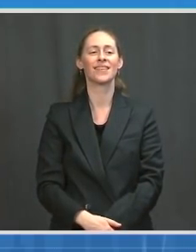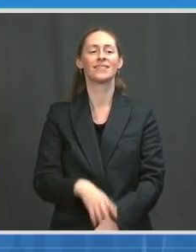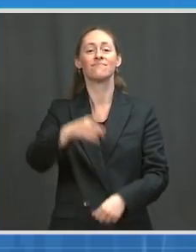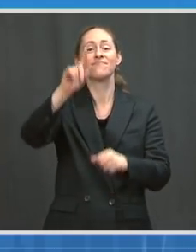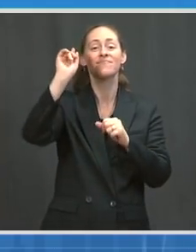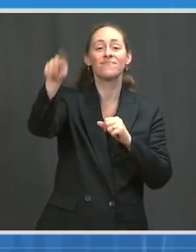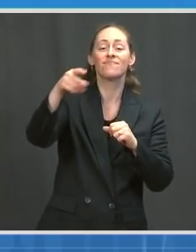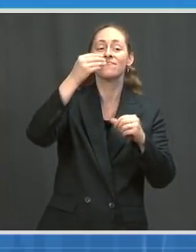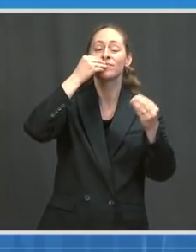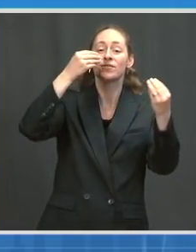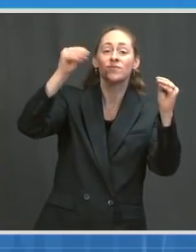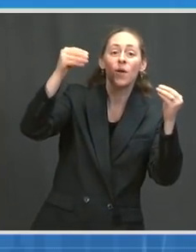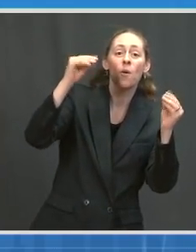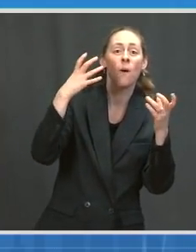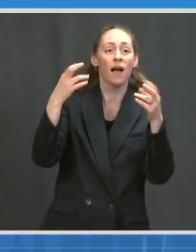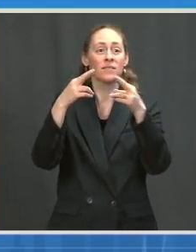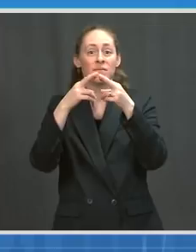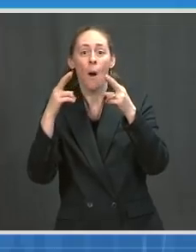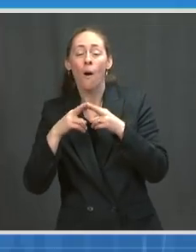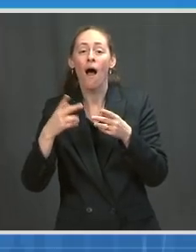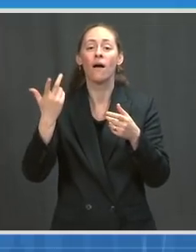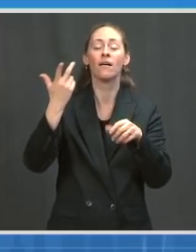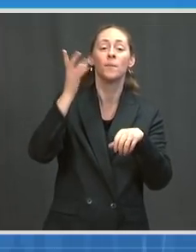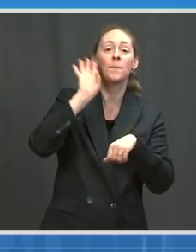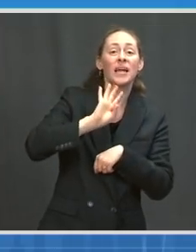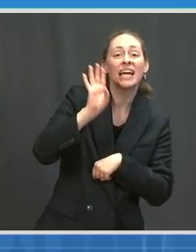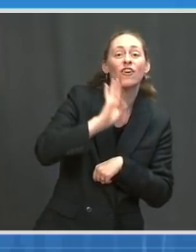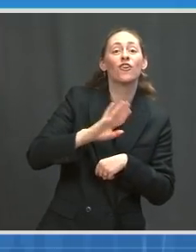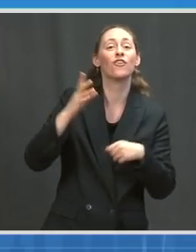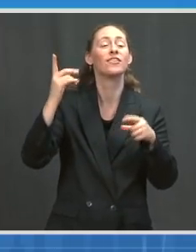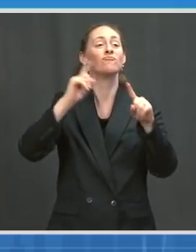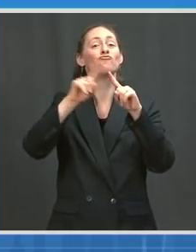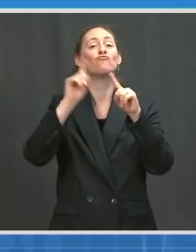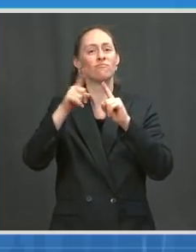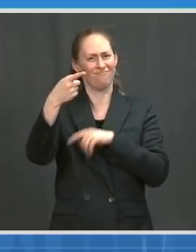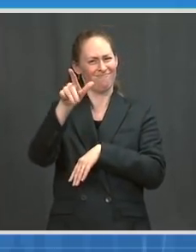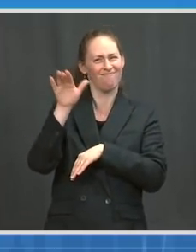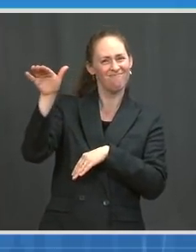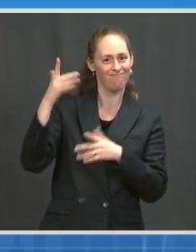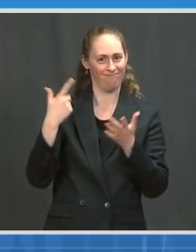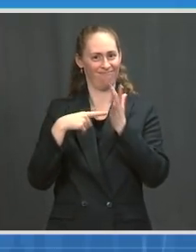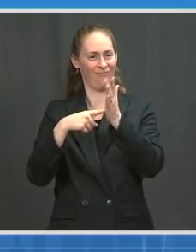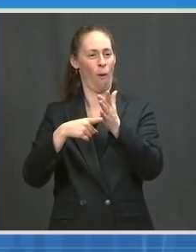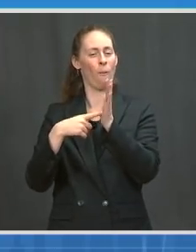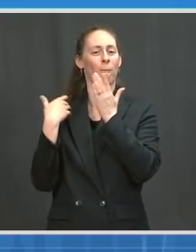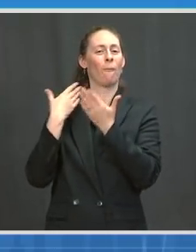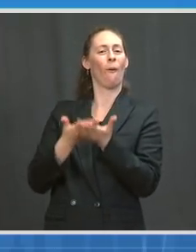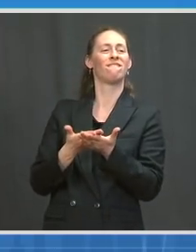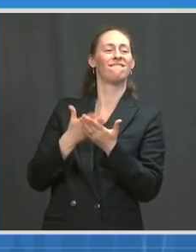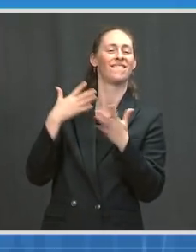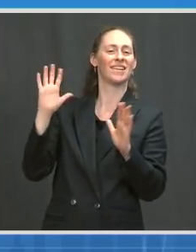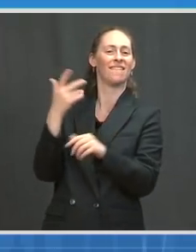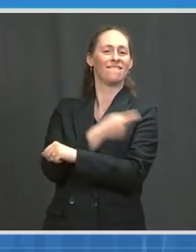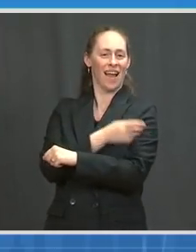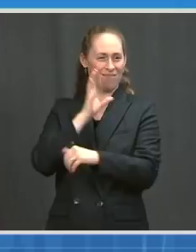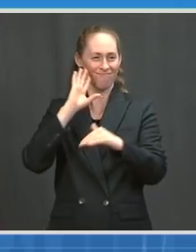and Major League Soccer are also joining the effort by offering ticket giveaways, in-stadium vaccination programs and discounts on merchandise.